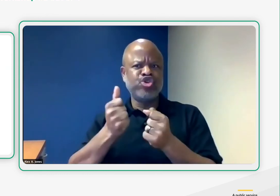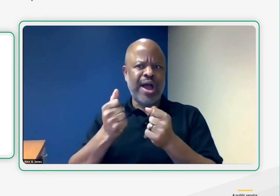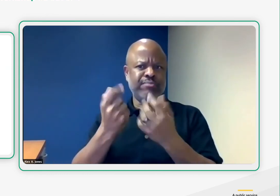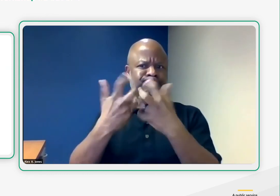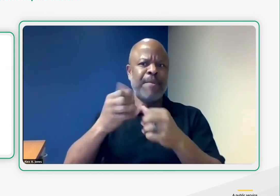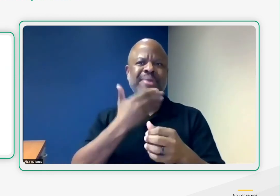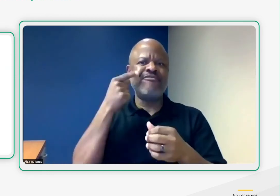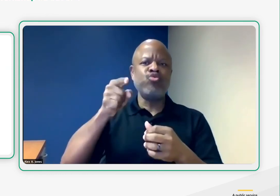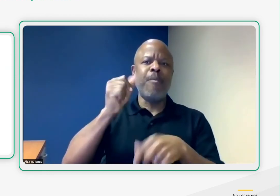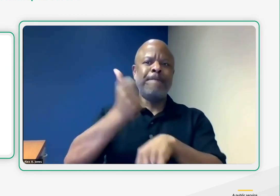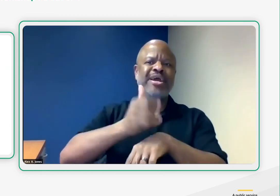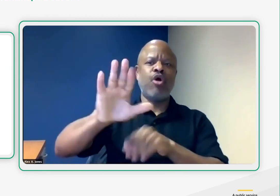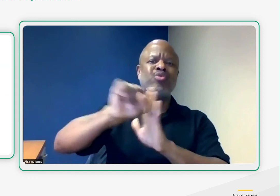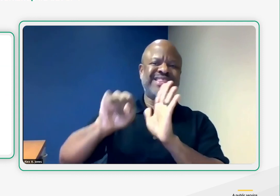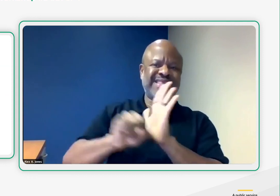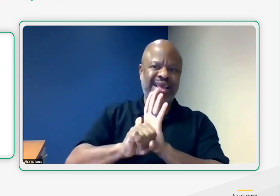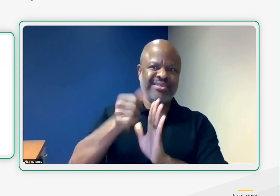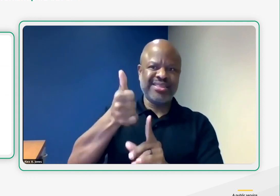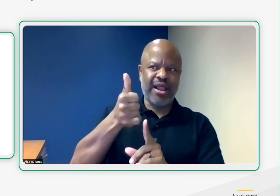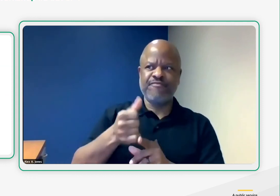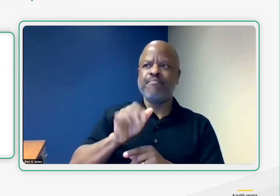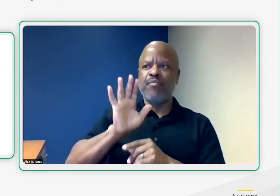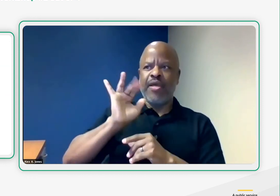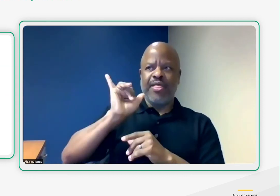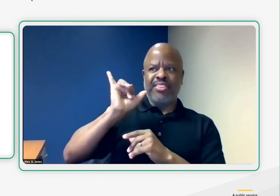you develop a strategy to figure out what's best for your situation and which option’s